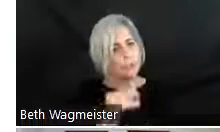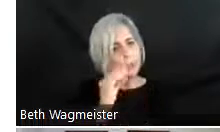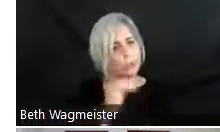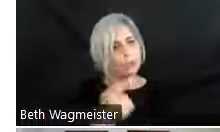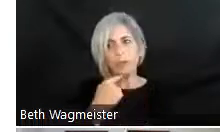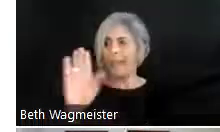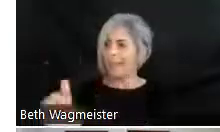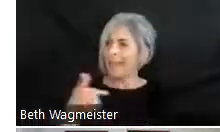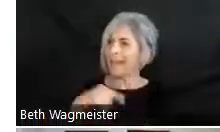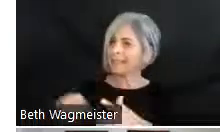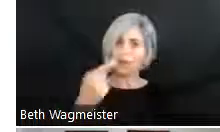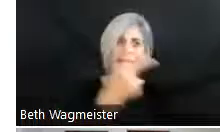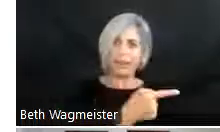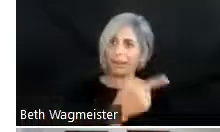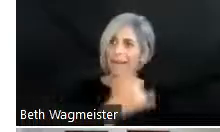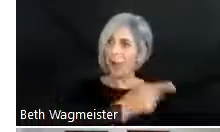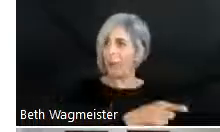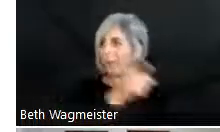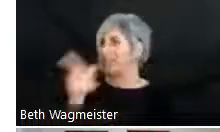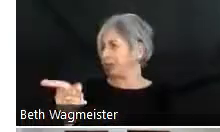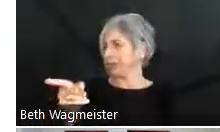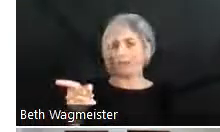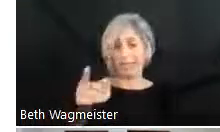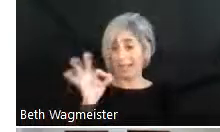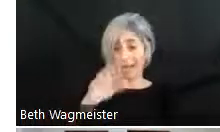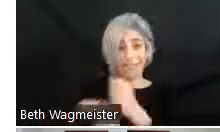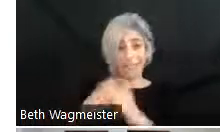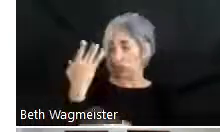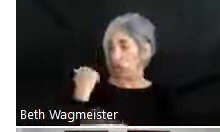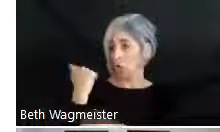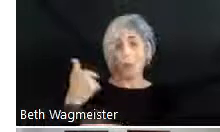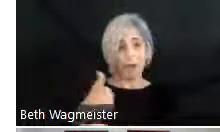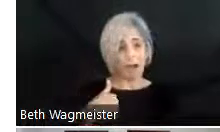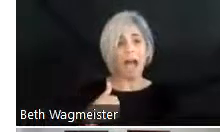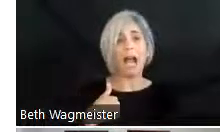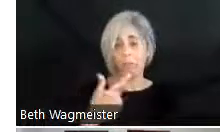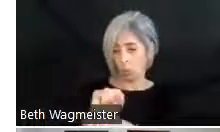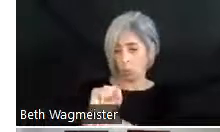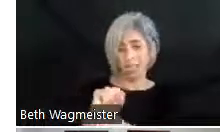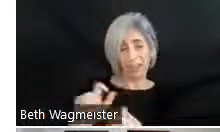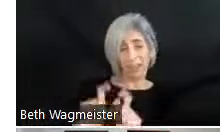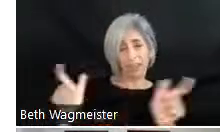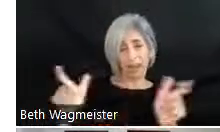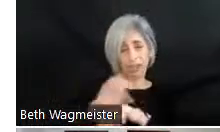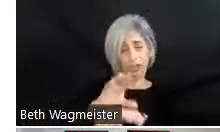this journey as well. Nine years ago when I was working at large consulting firm I met